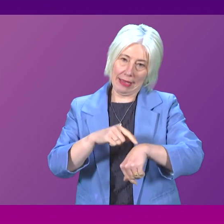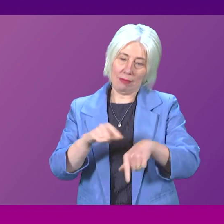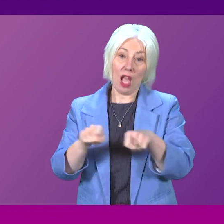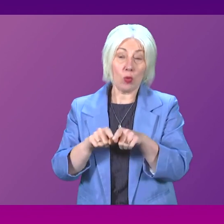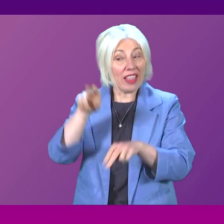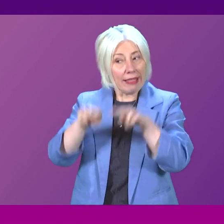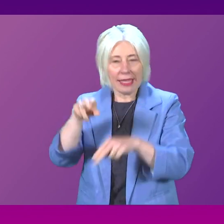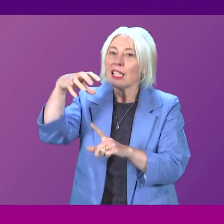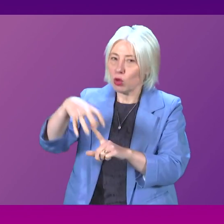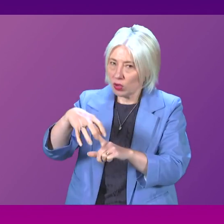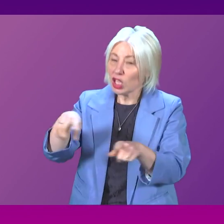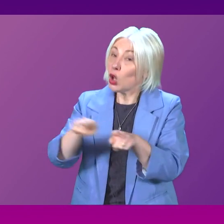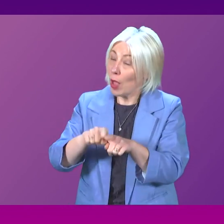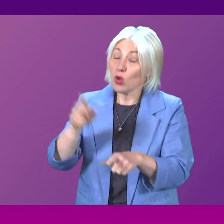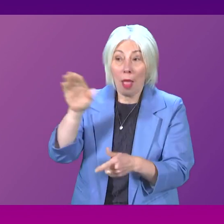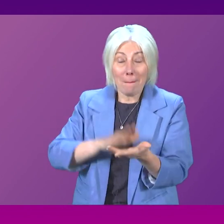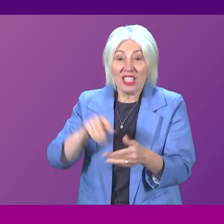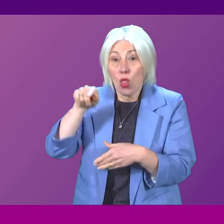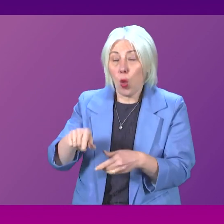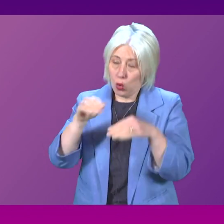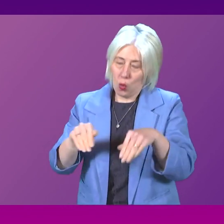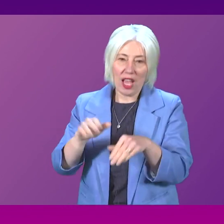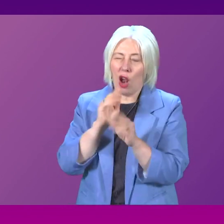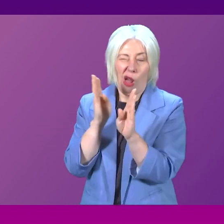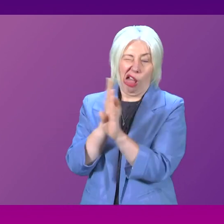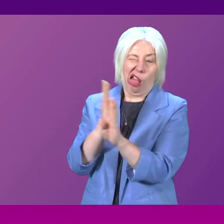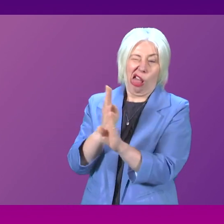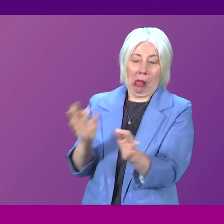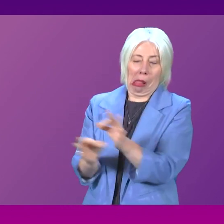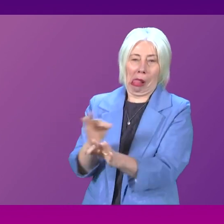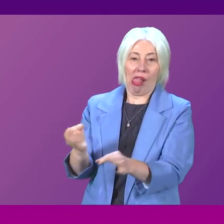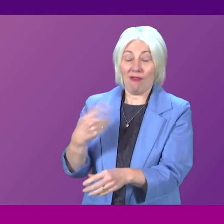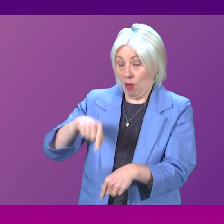units, so that waits such as those are no longer hidden by this Government?